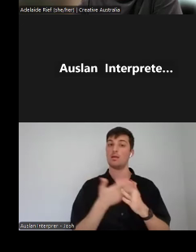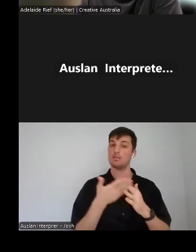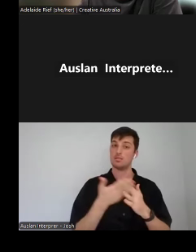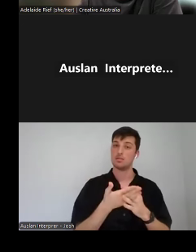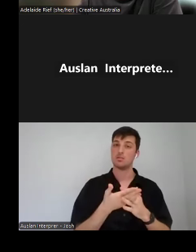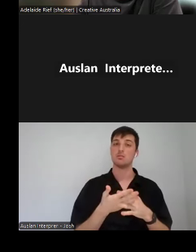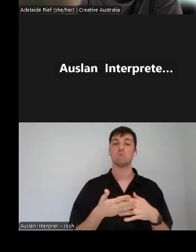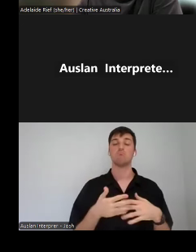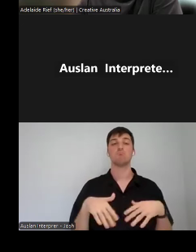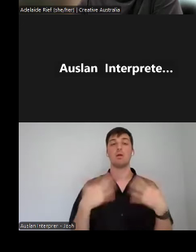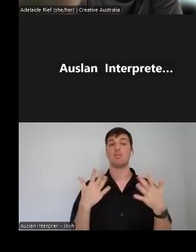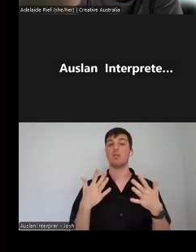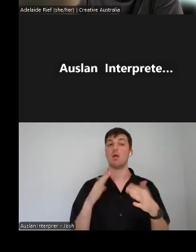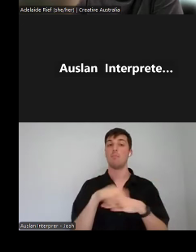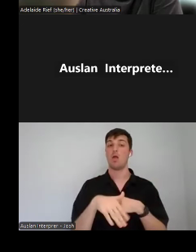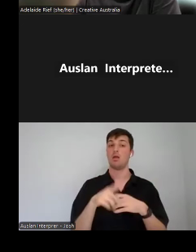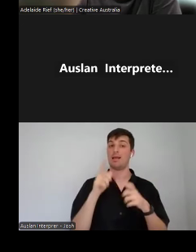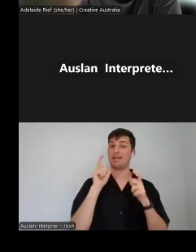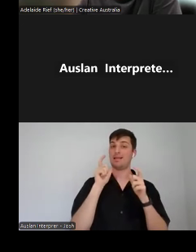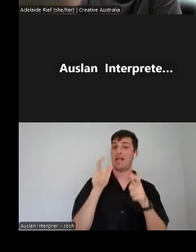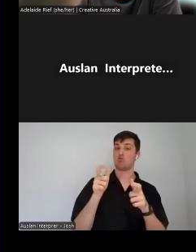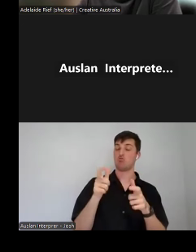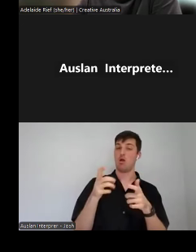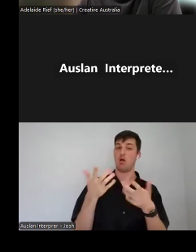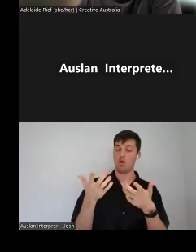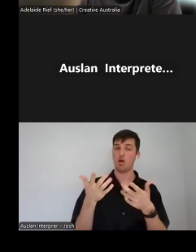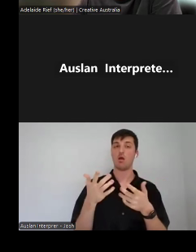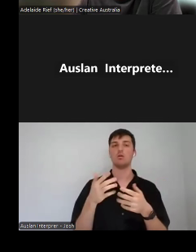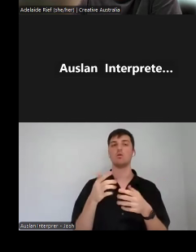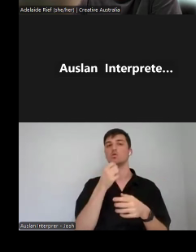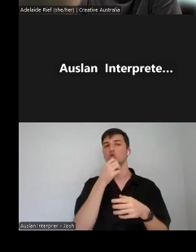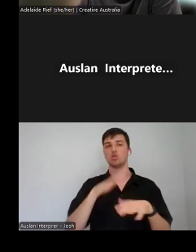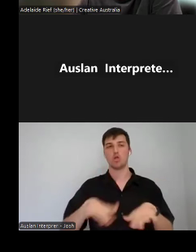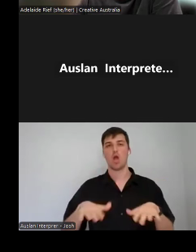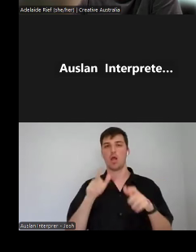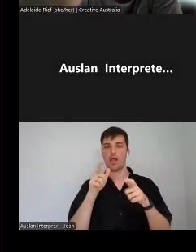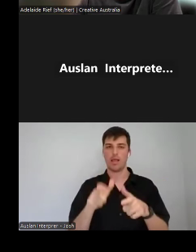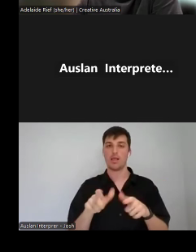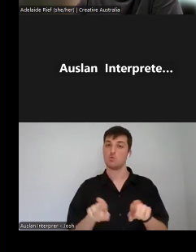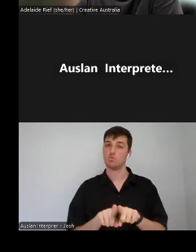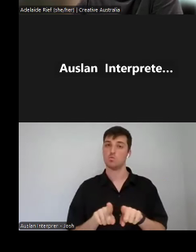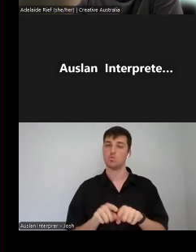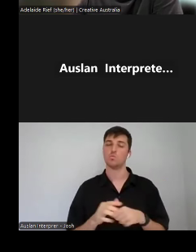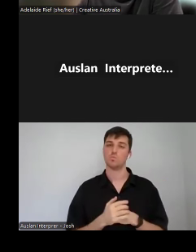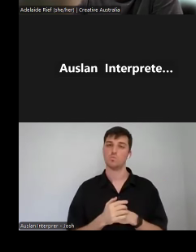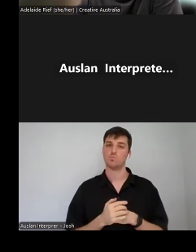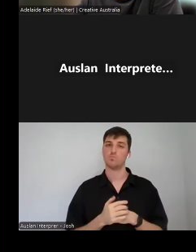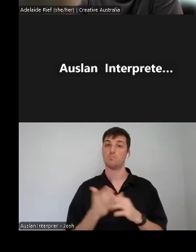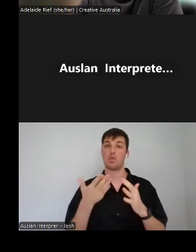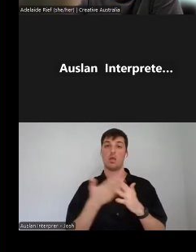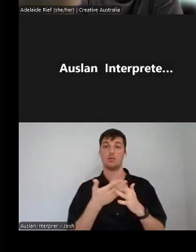anything to do with being a carer or child care. So access costs that you might have